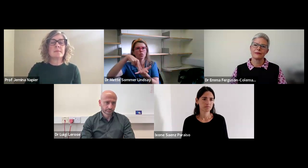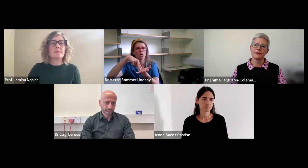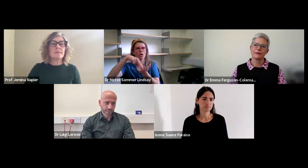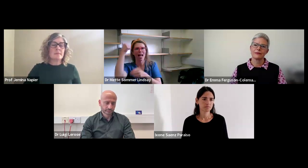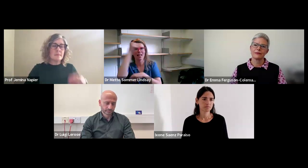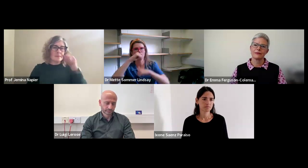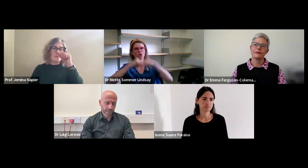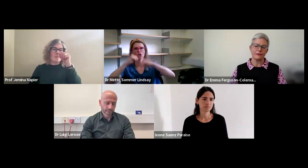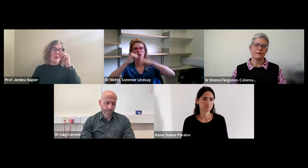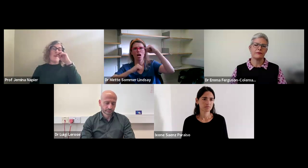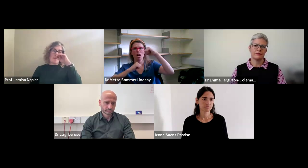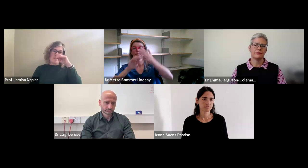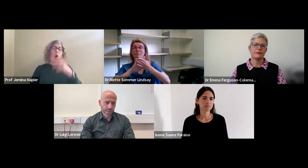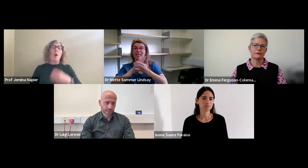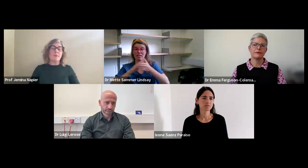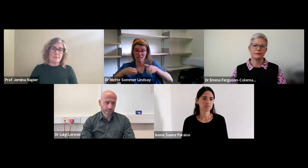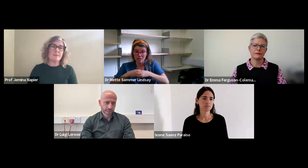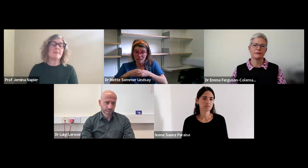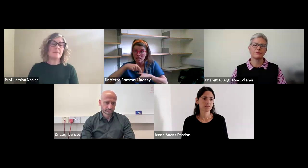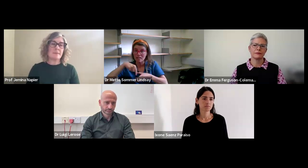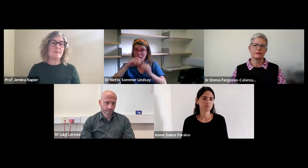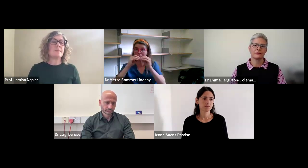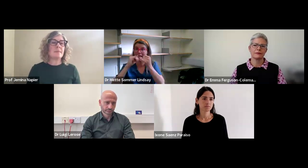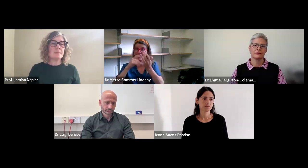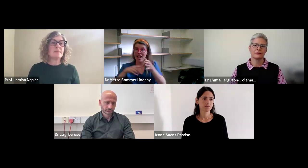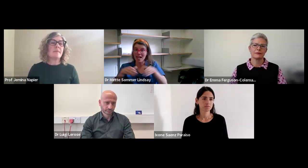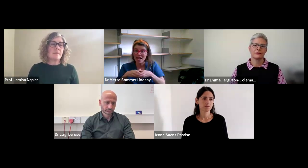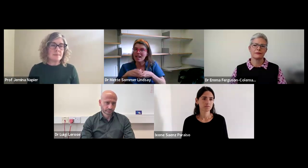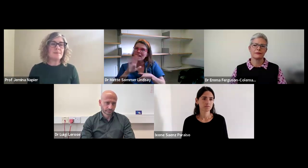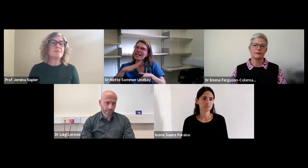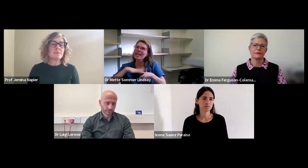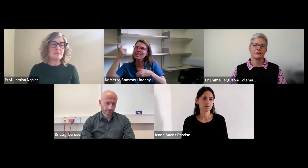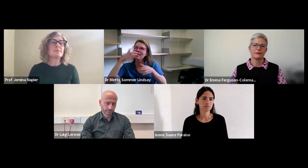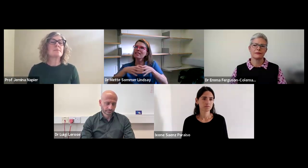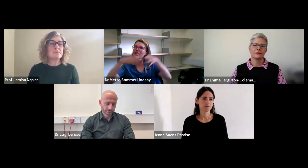your wider role within the academic structures of the university, so don't just stay within the BSL